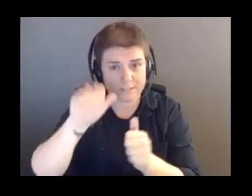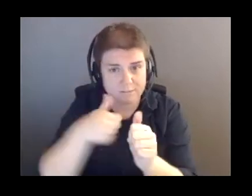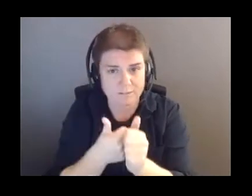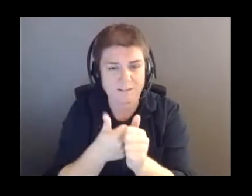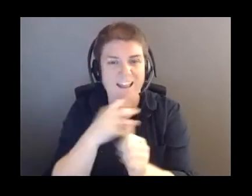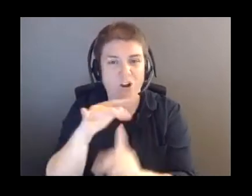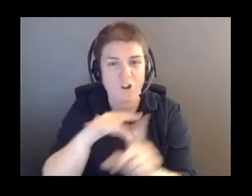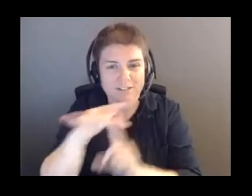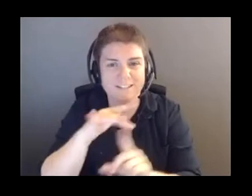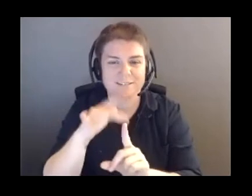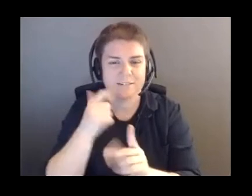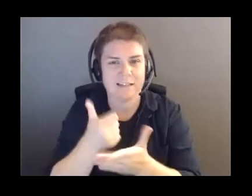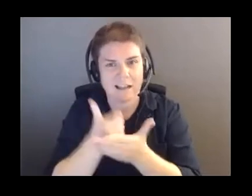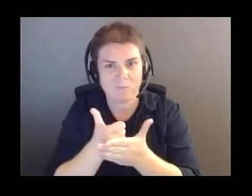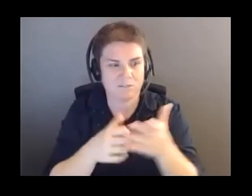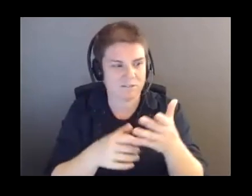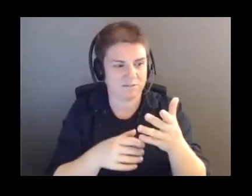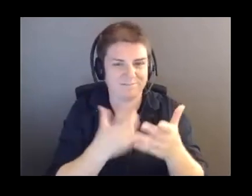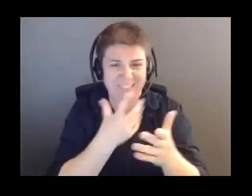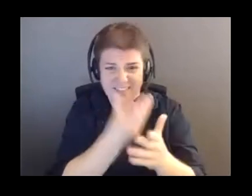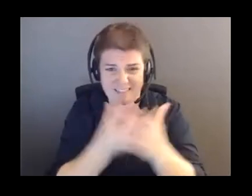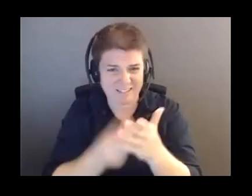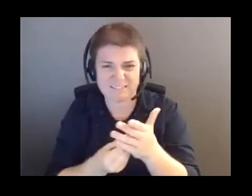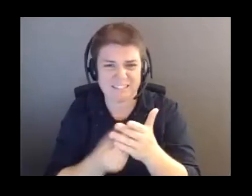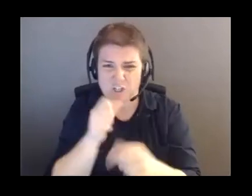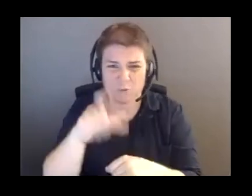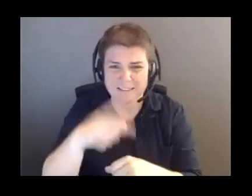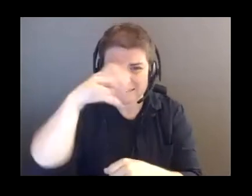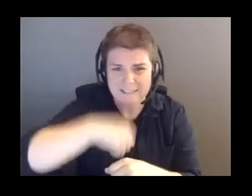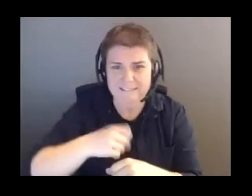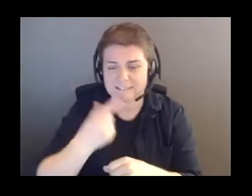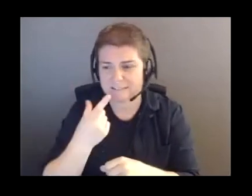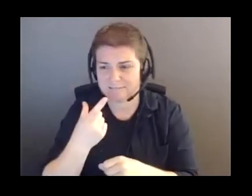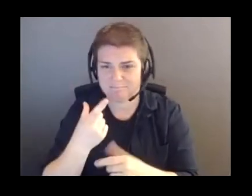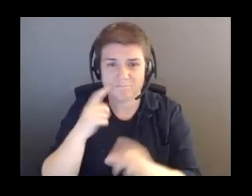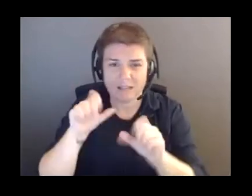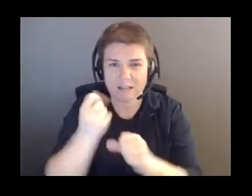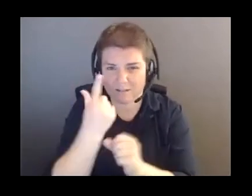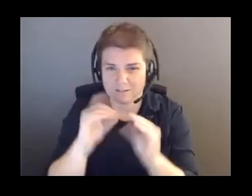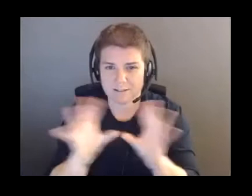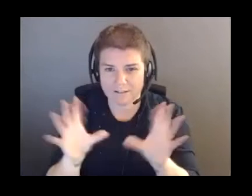fill in the gaps so that assessors don't need to guess or make assumptions. We encourage